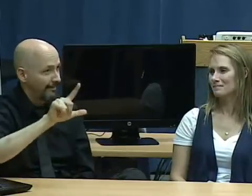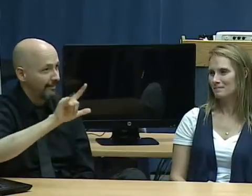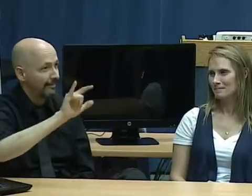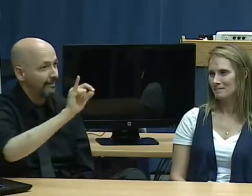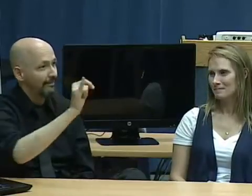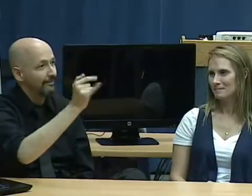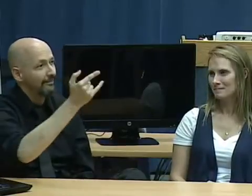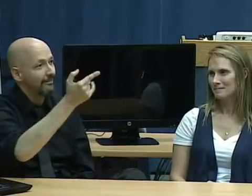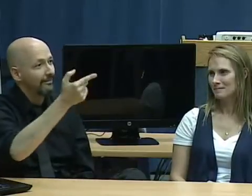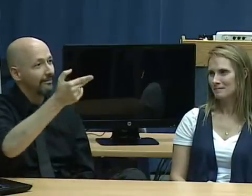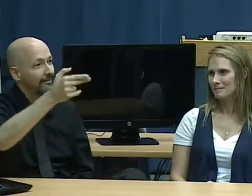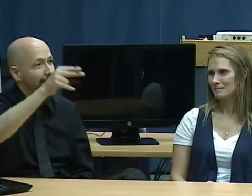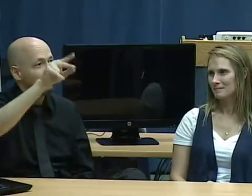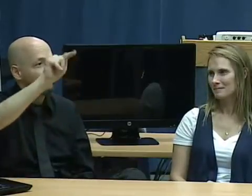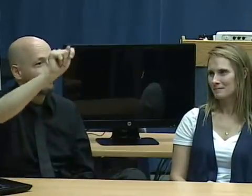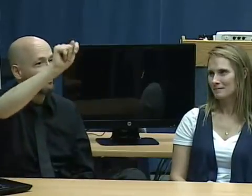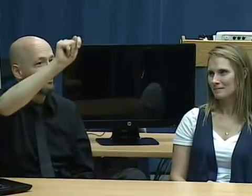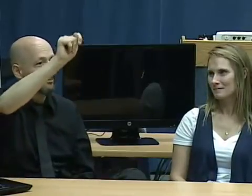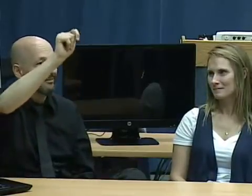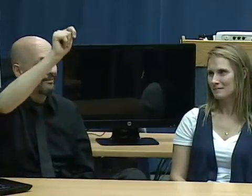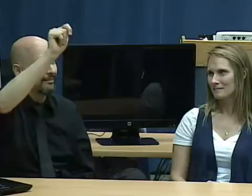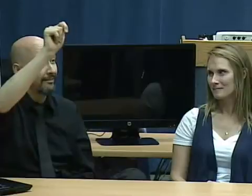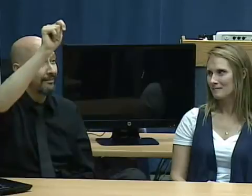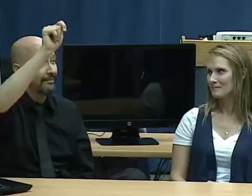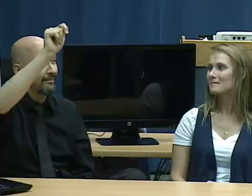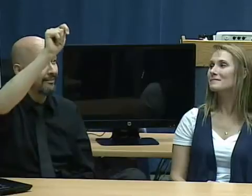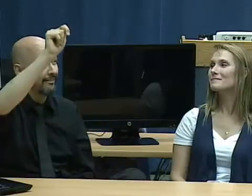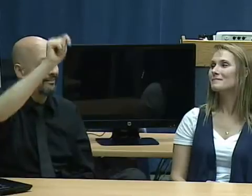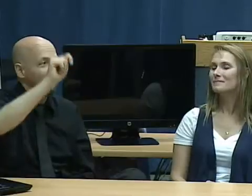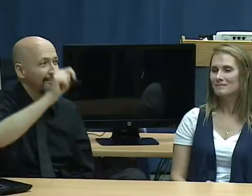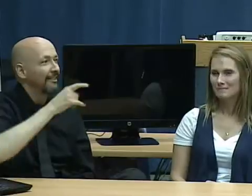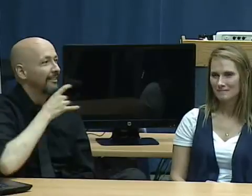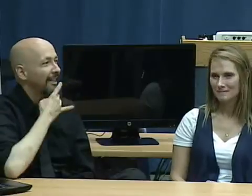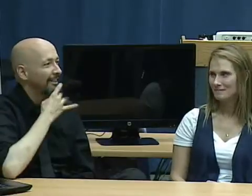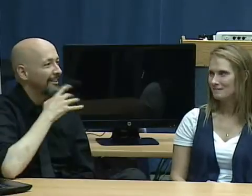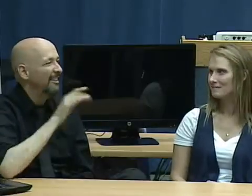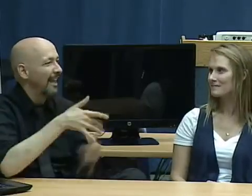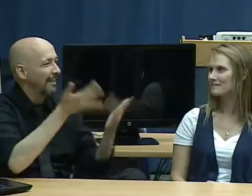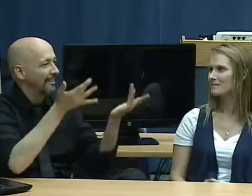L-I-G-H-T Light. Light.